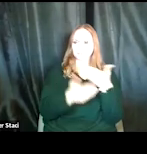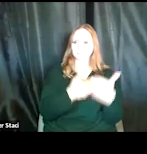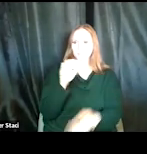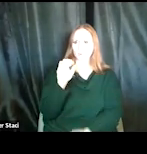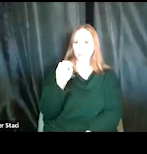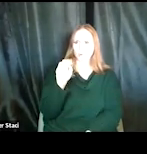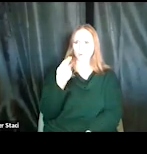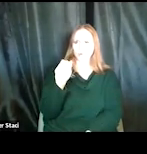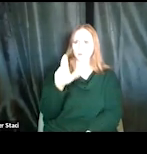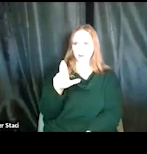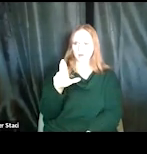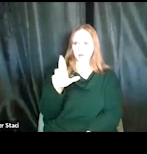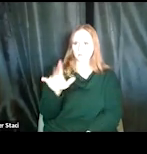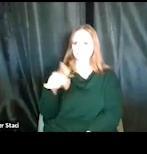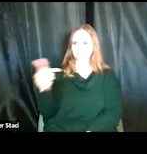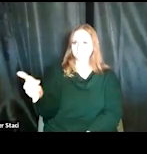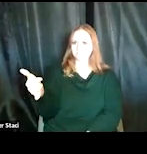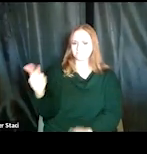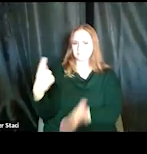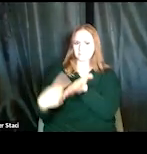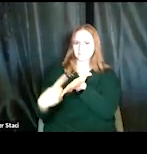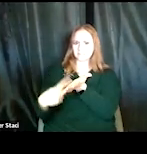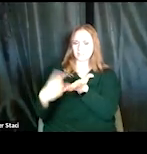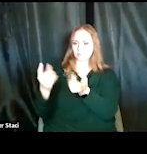who will talk about what he's doing in Houston. Omar.